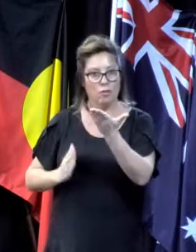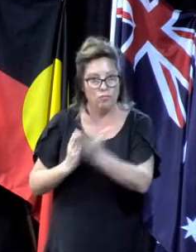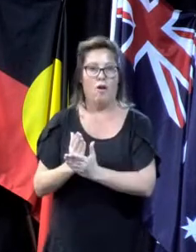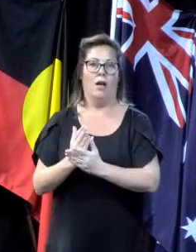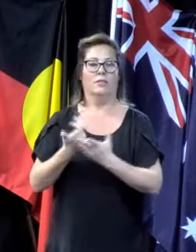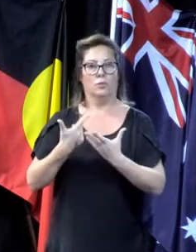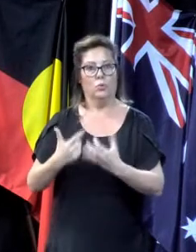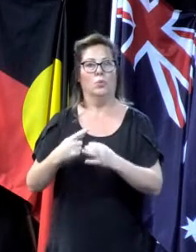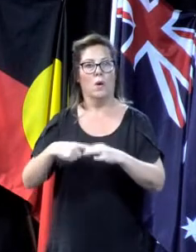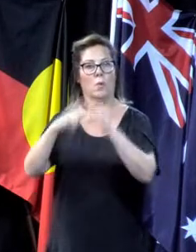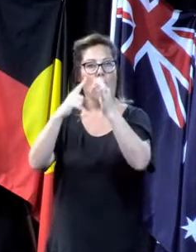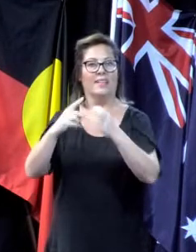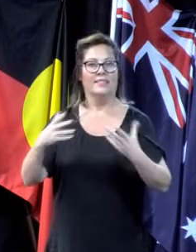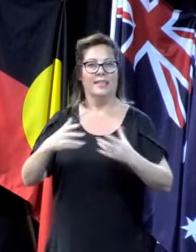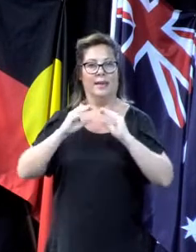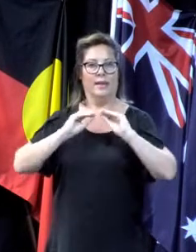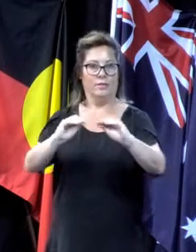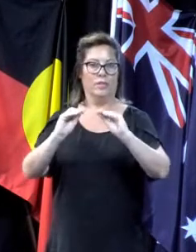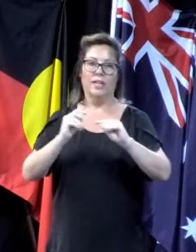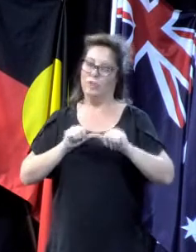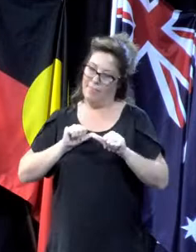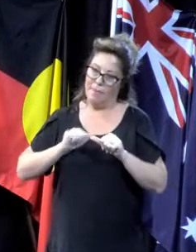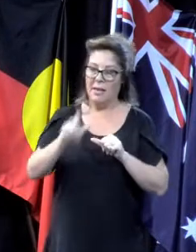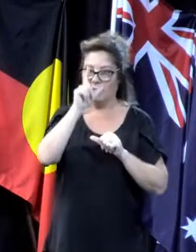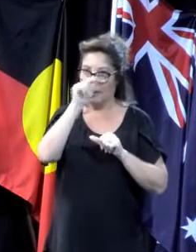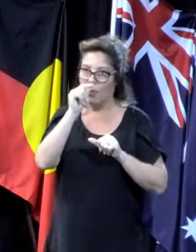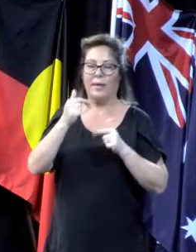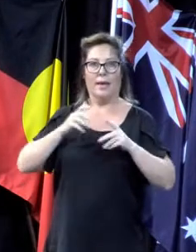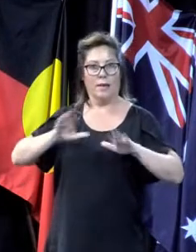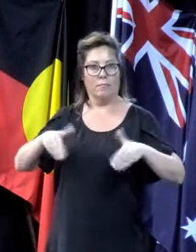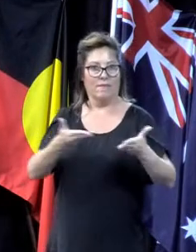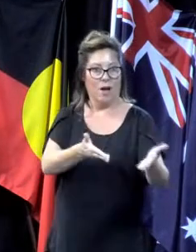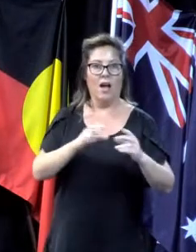the best that we can provide, and that the teachers -